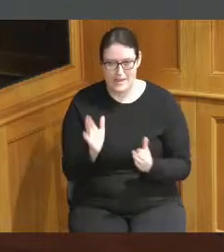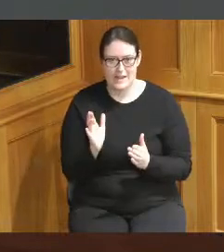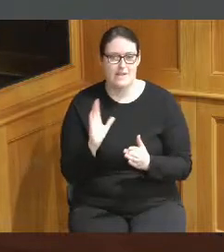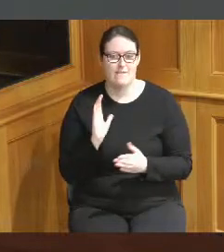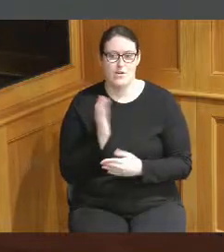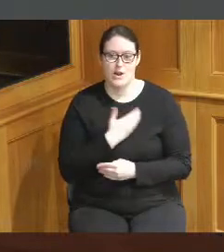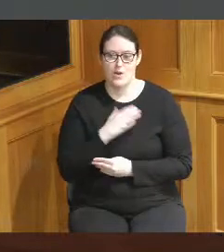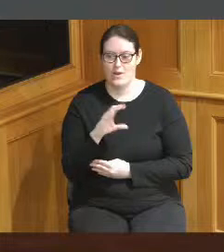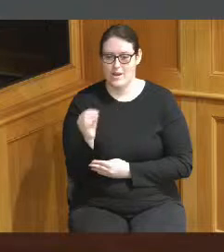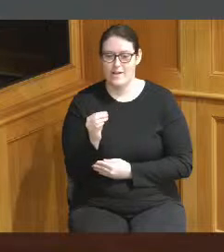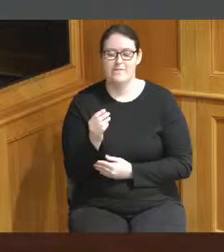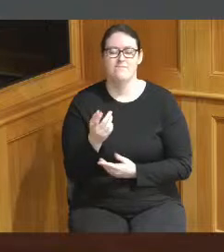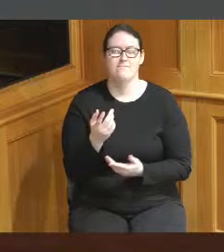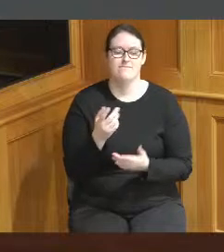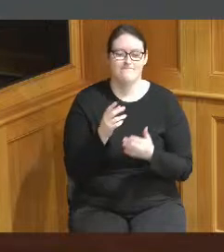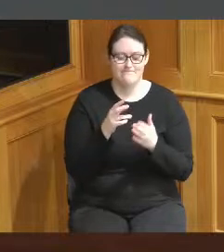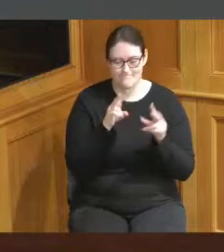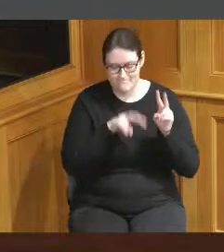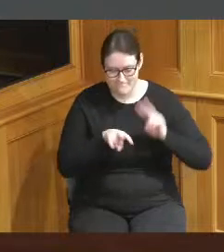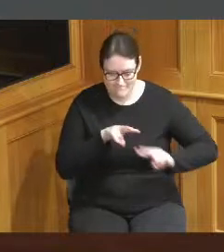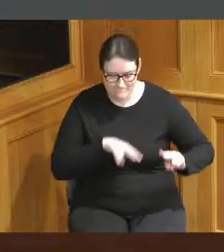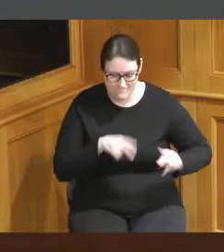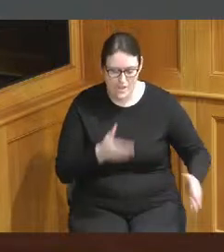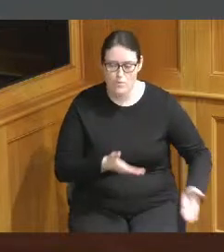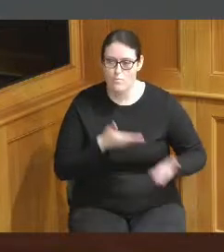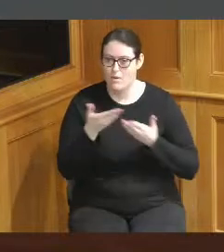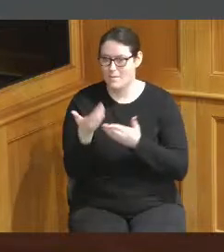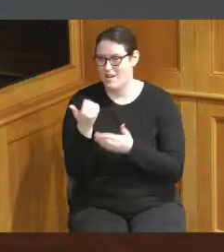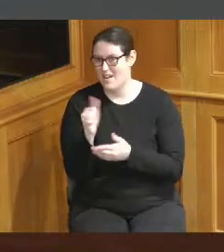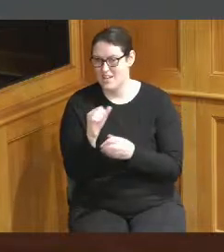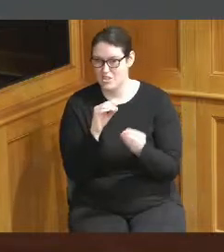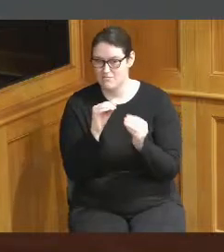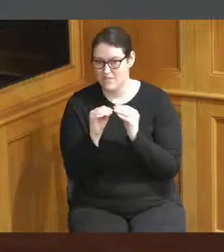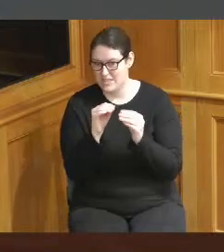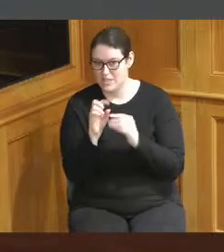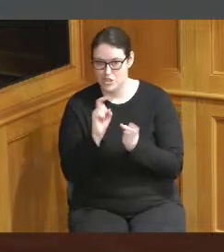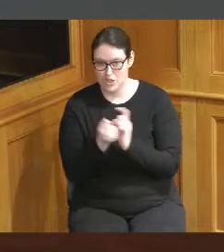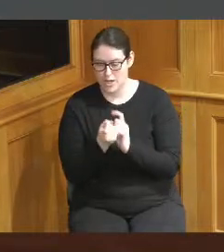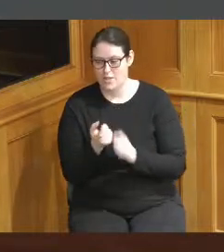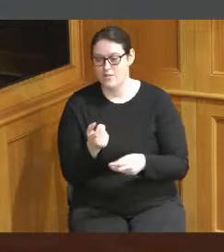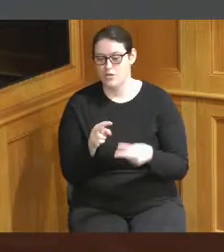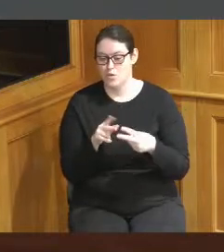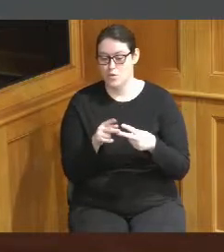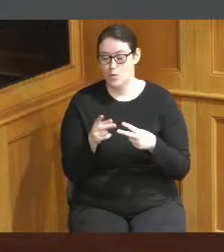run at the last minute I want to say the Job and Family Services check on all kids that are in our